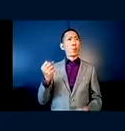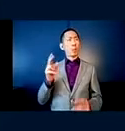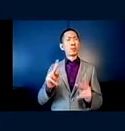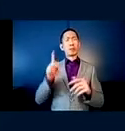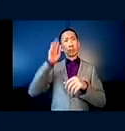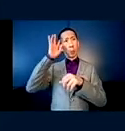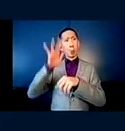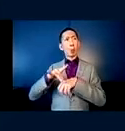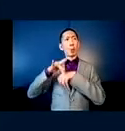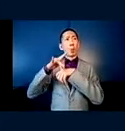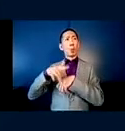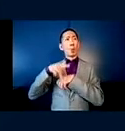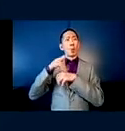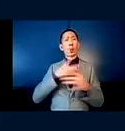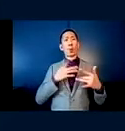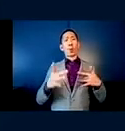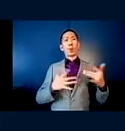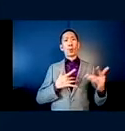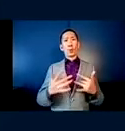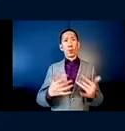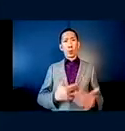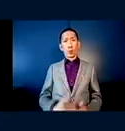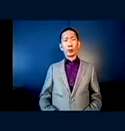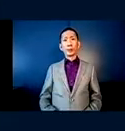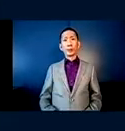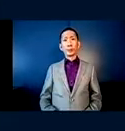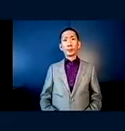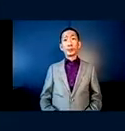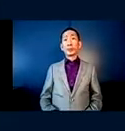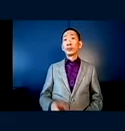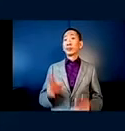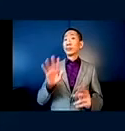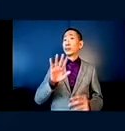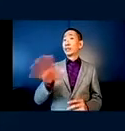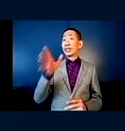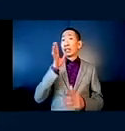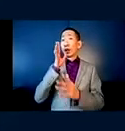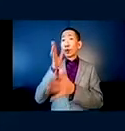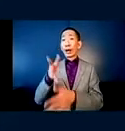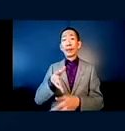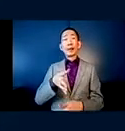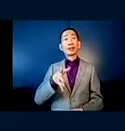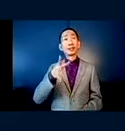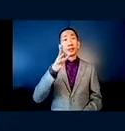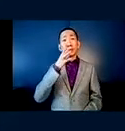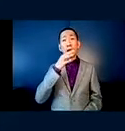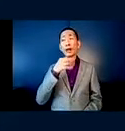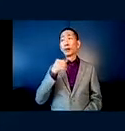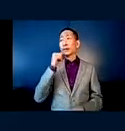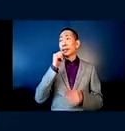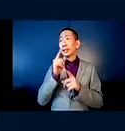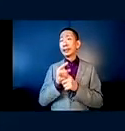CONSTITUTES A HUGE CONCERN THAT WEIGHS ON PEOPLE'S MINDS. PEOPLE'S GRANDMOTHERS, MOTHERS,